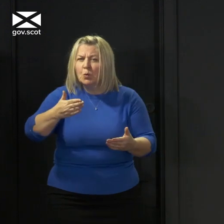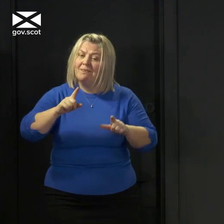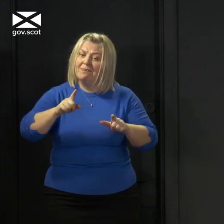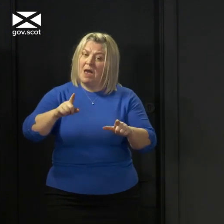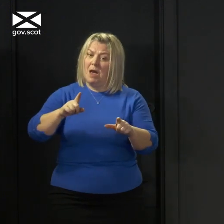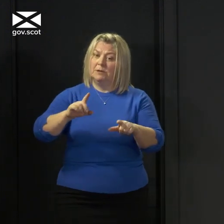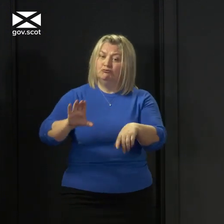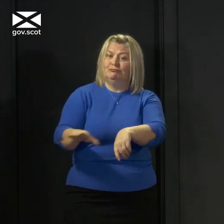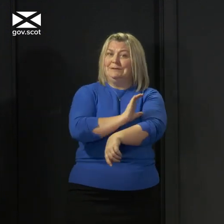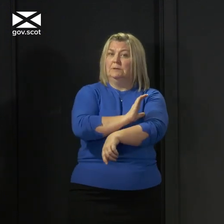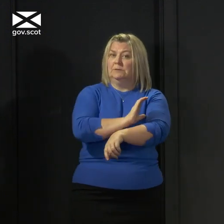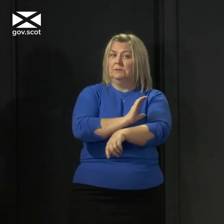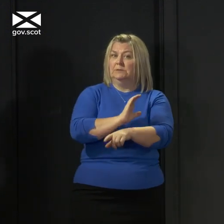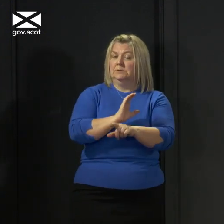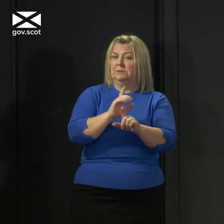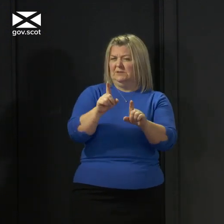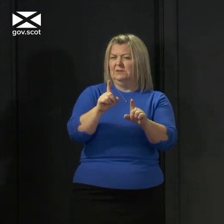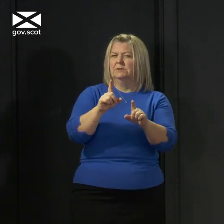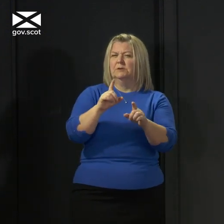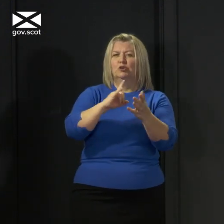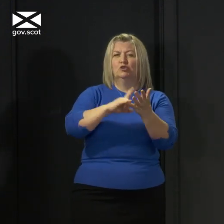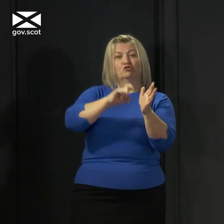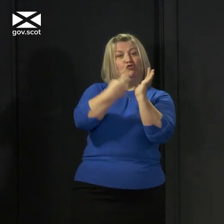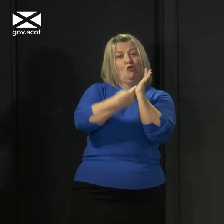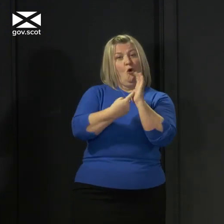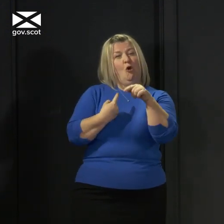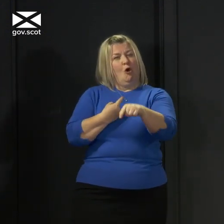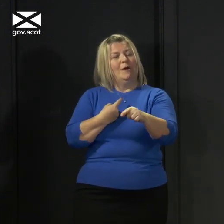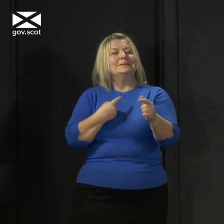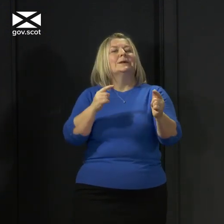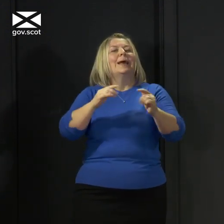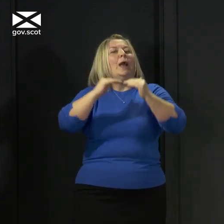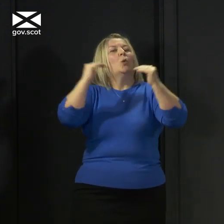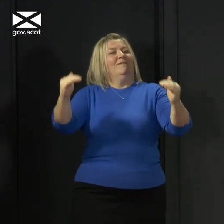SGoRR as we call it is our equivalent of Cobra I've I think missed one of those